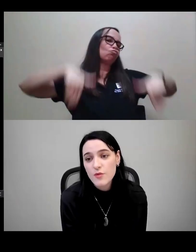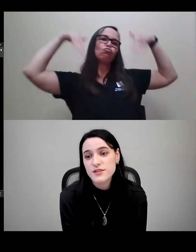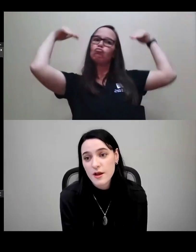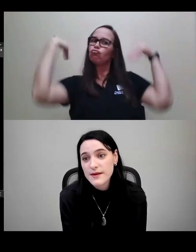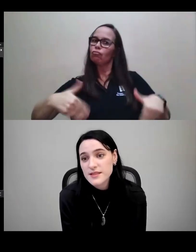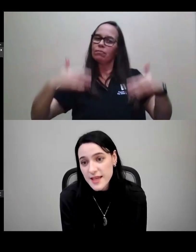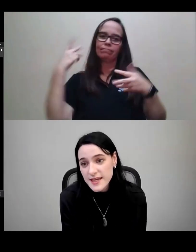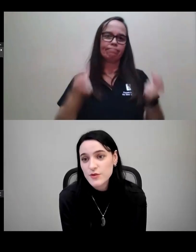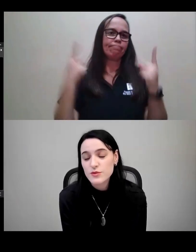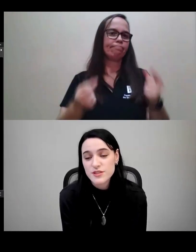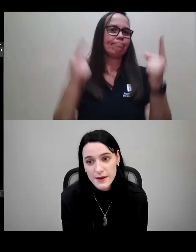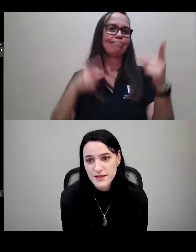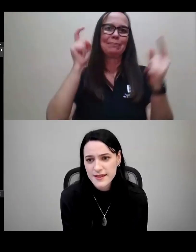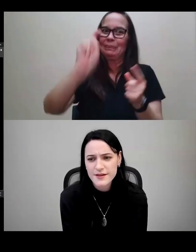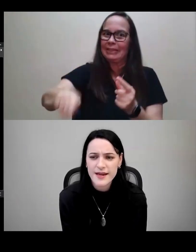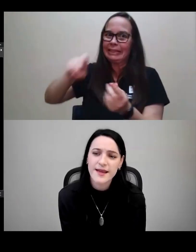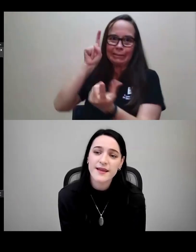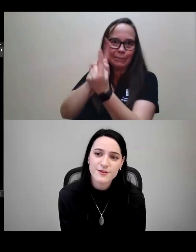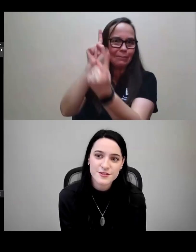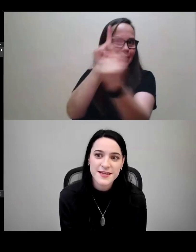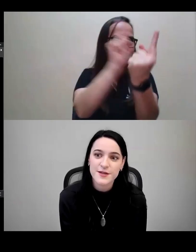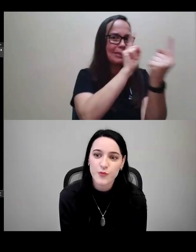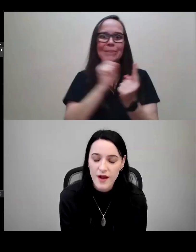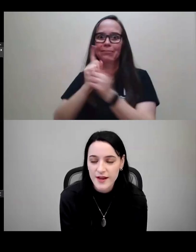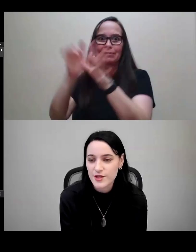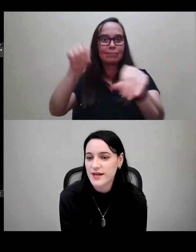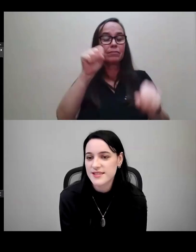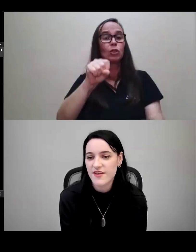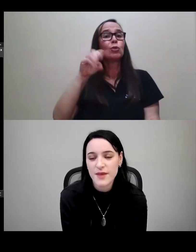I know. We'll talk about it later. We'll talk about it later." And I understand why you guys